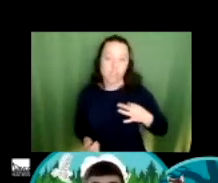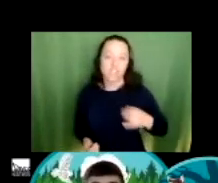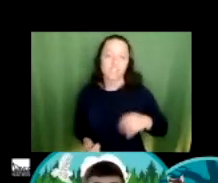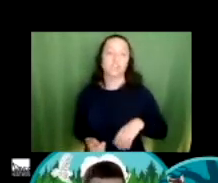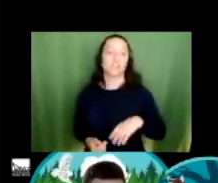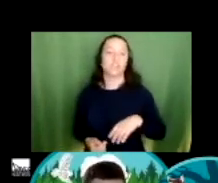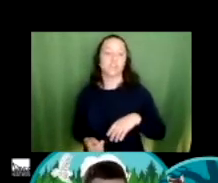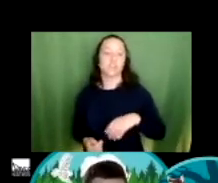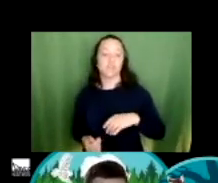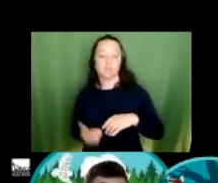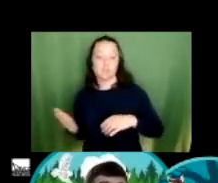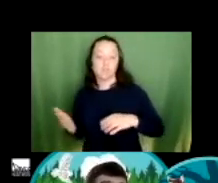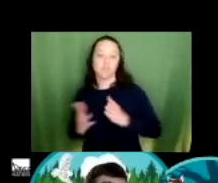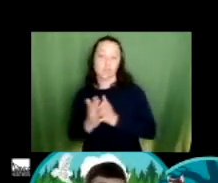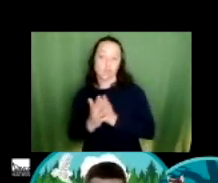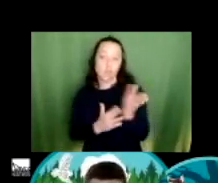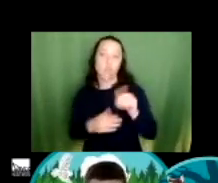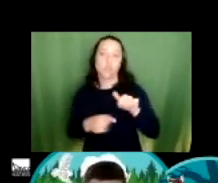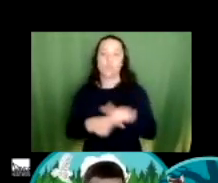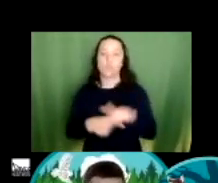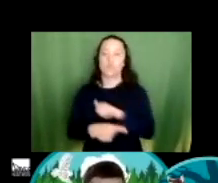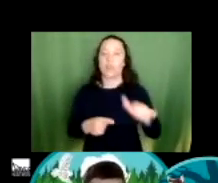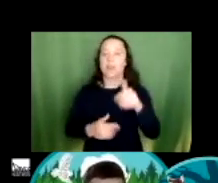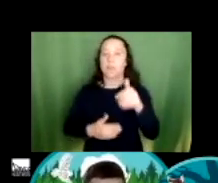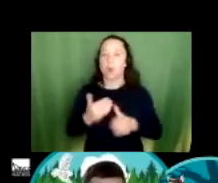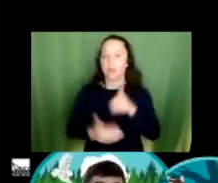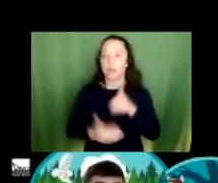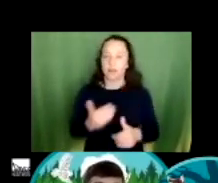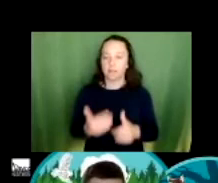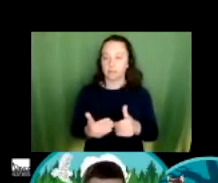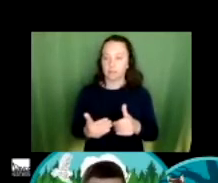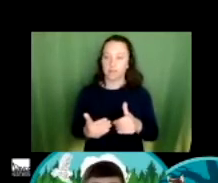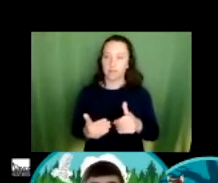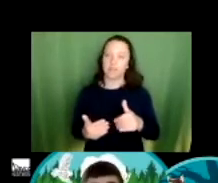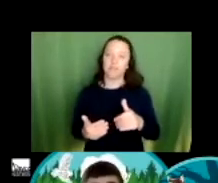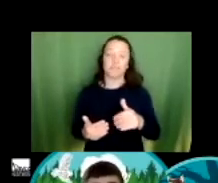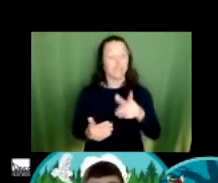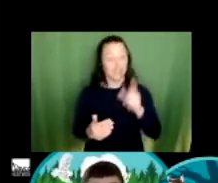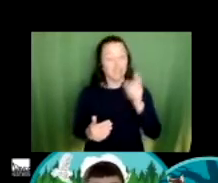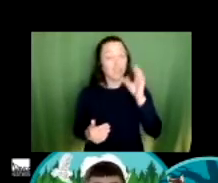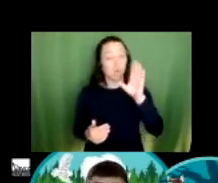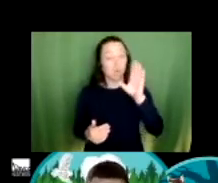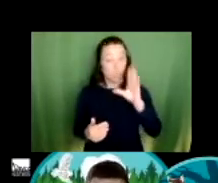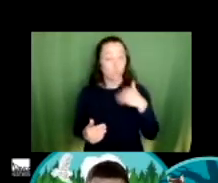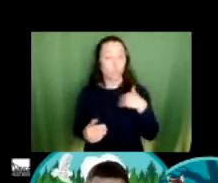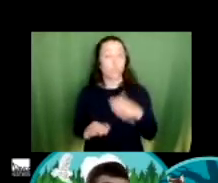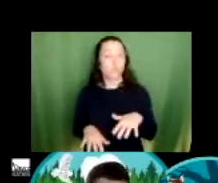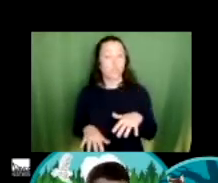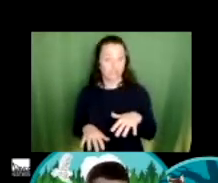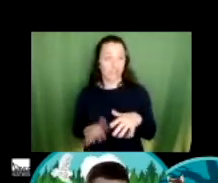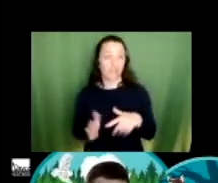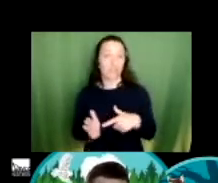a training process that will take the entire summer to learn about the principles of universal